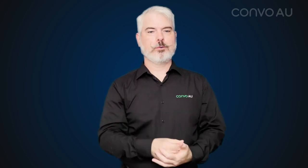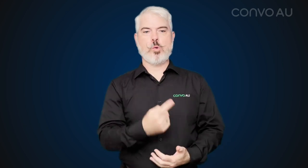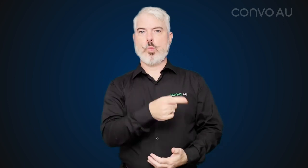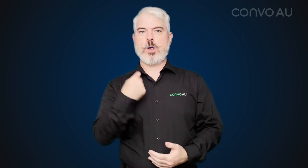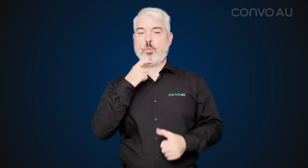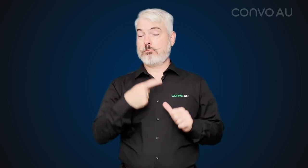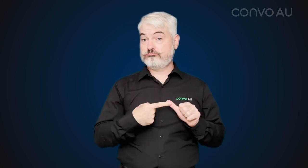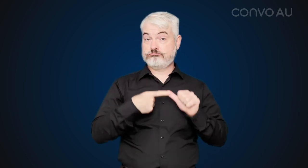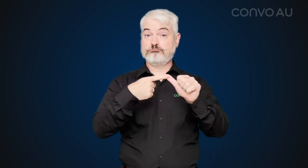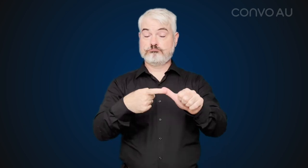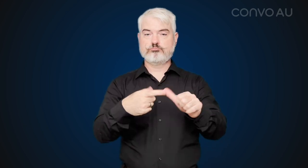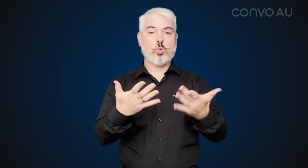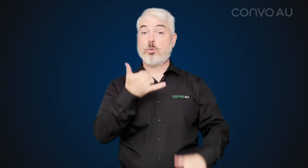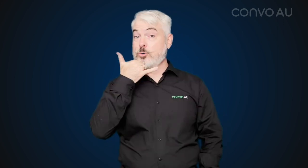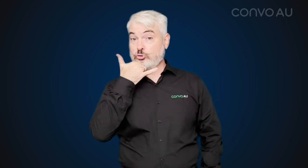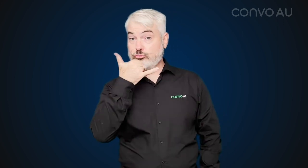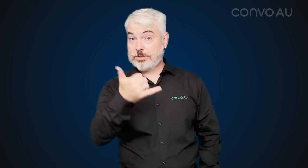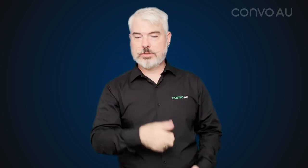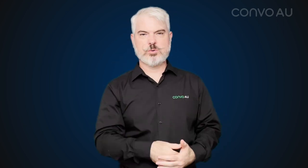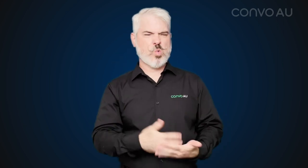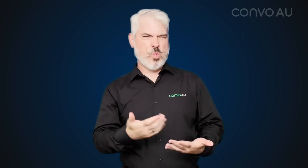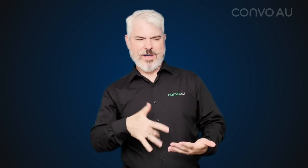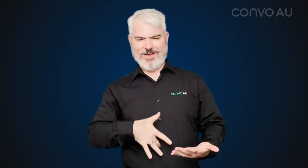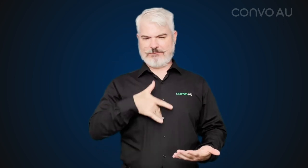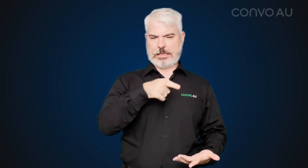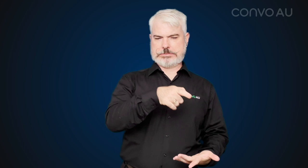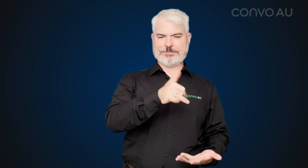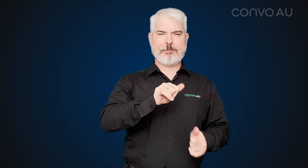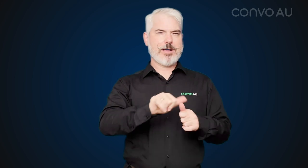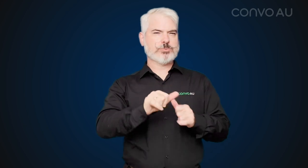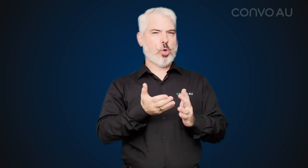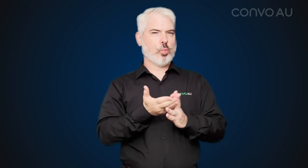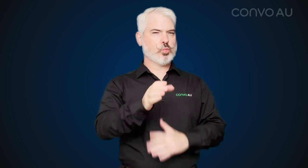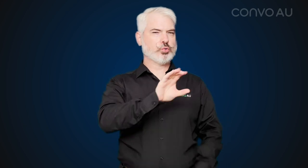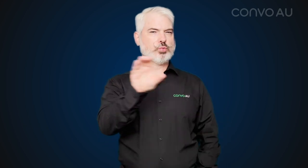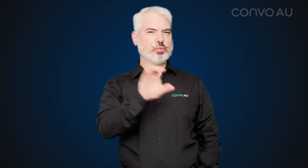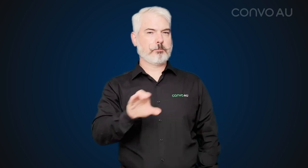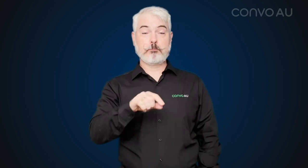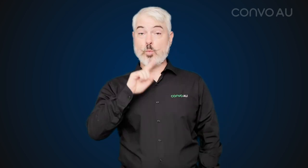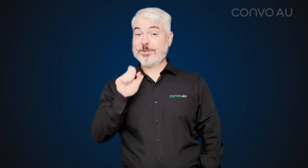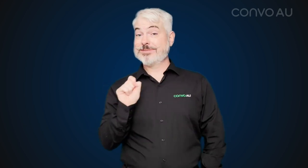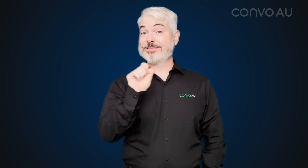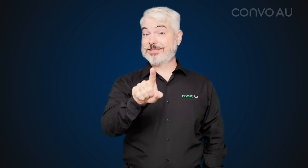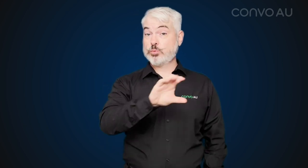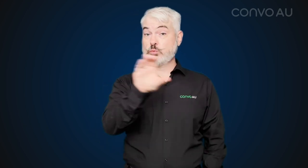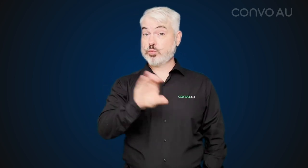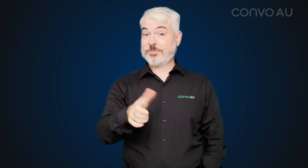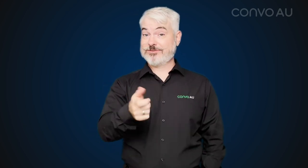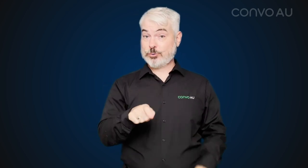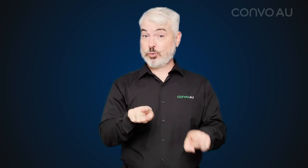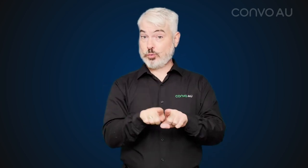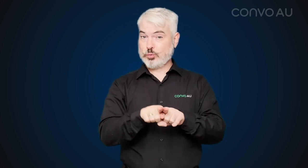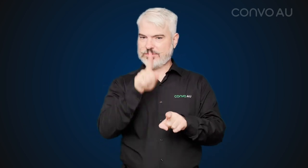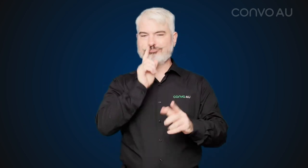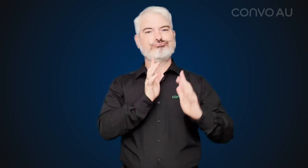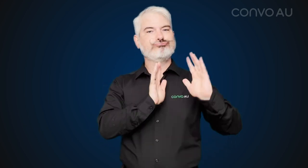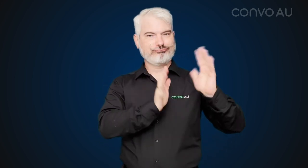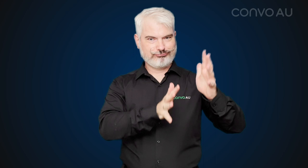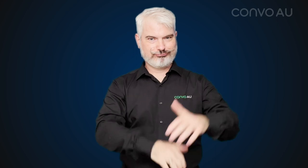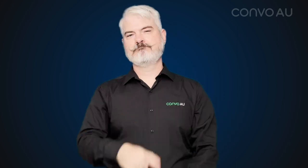and we will get back to you, and if it is easier, we will organise a meeting over Zoom to help you.